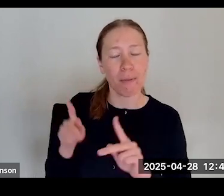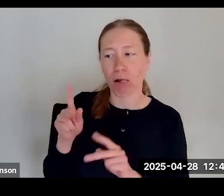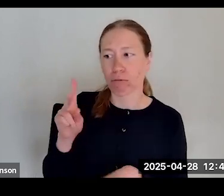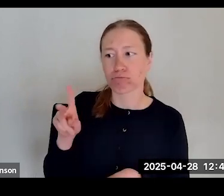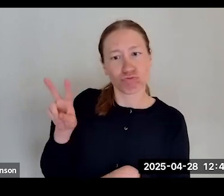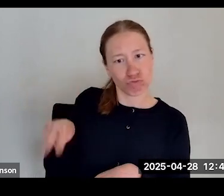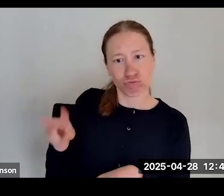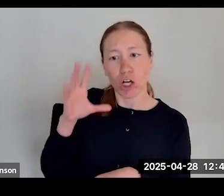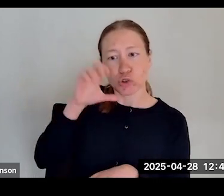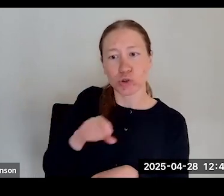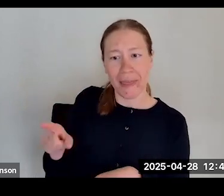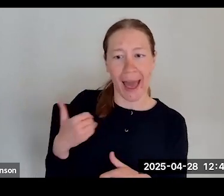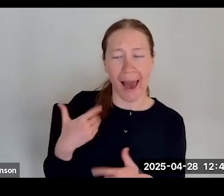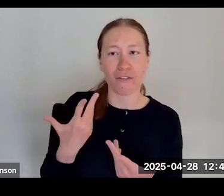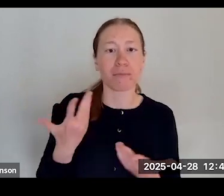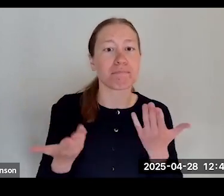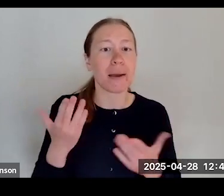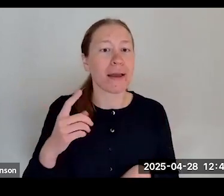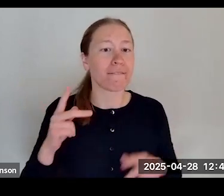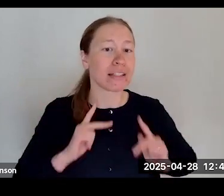to have a physical or mental impairment, when in fact they don't.